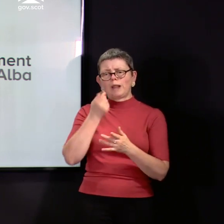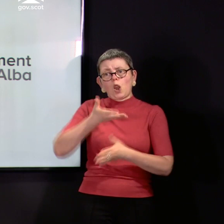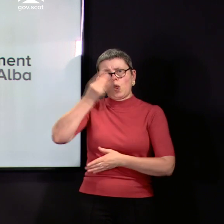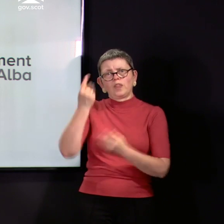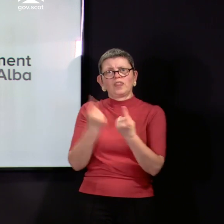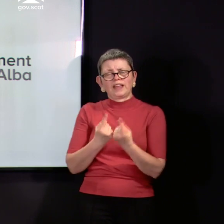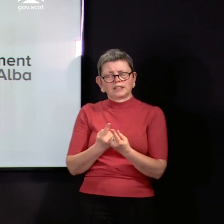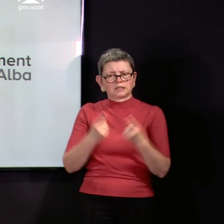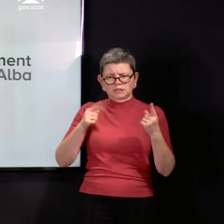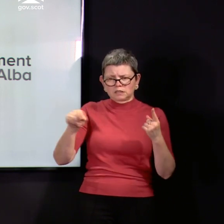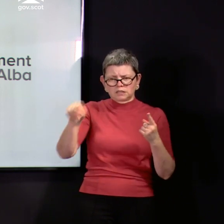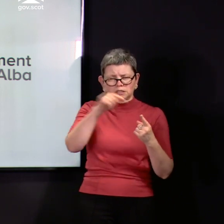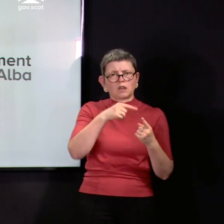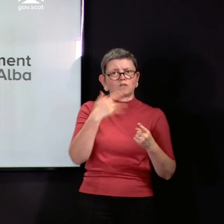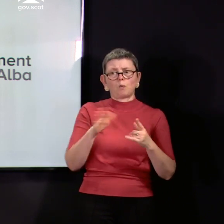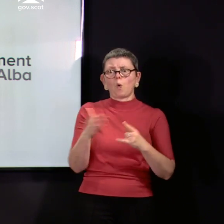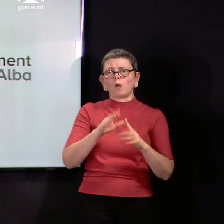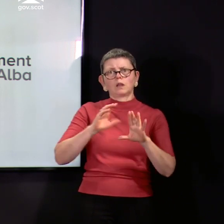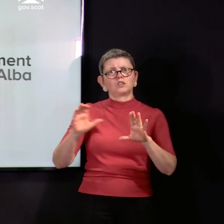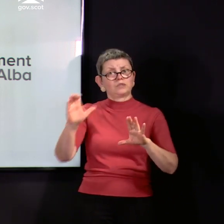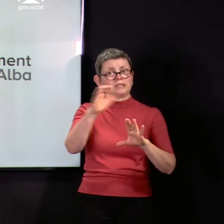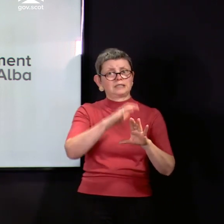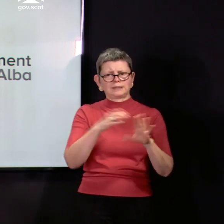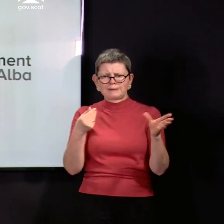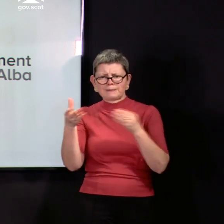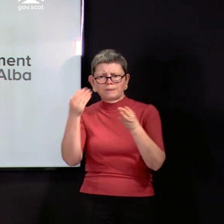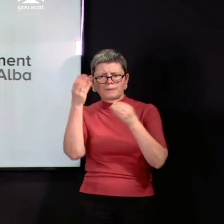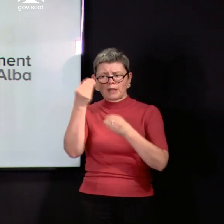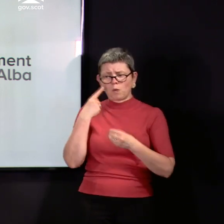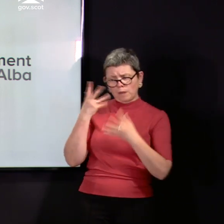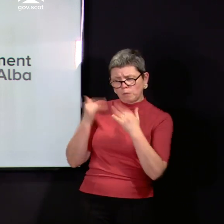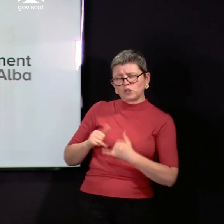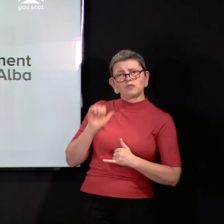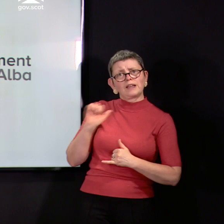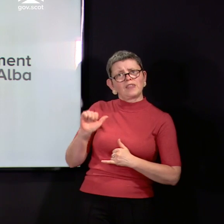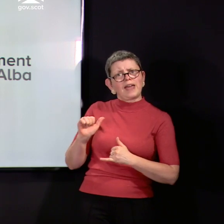Scotland, from other parts of the world, we continue to monitor that and try to learn as much as we can from it.